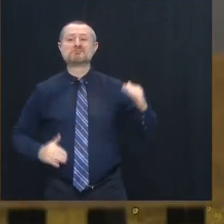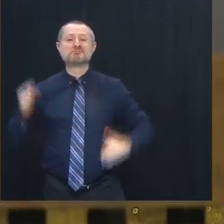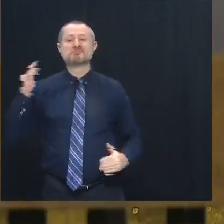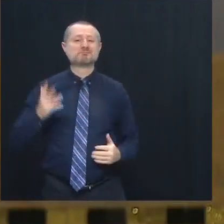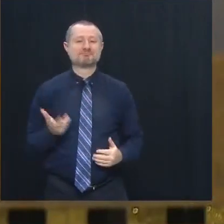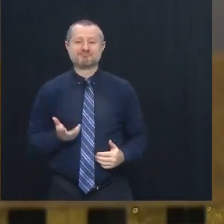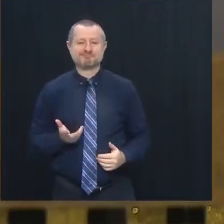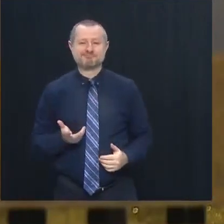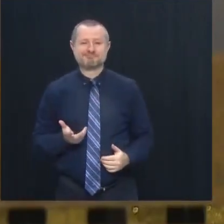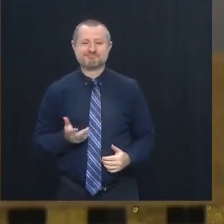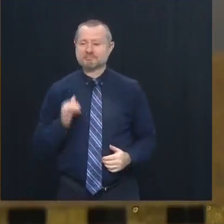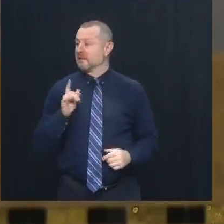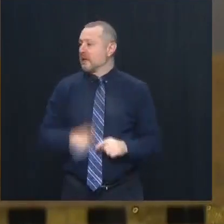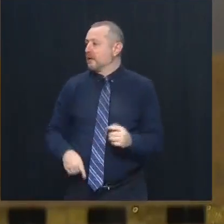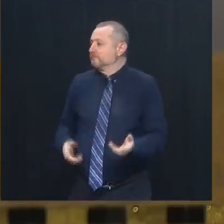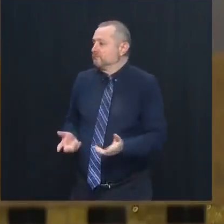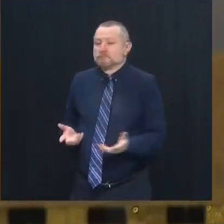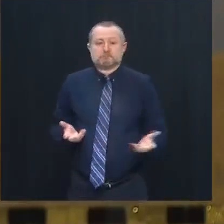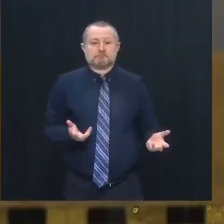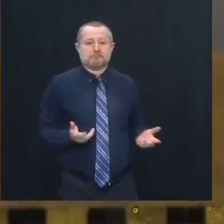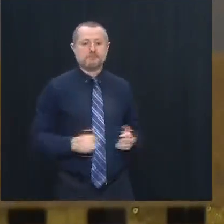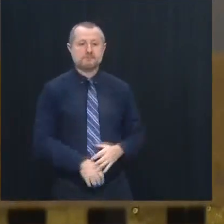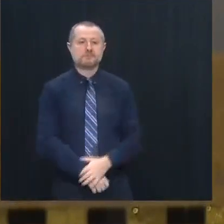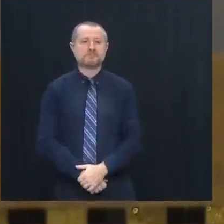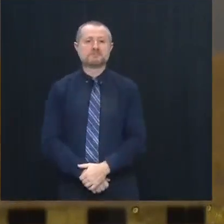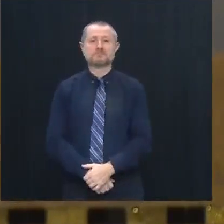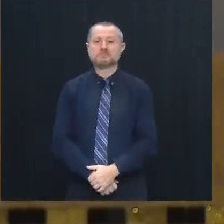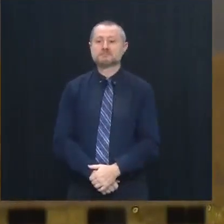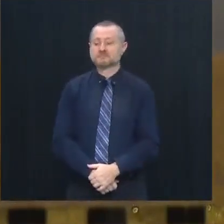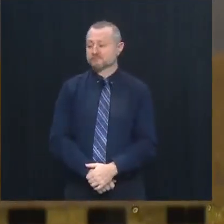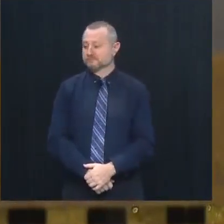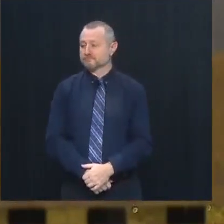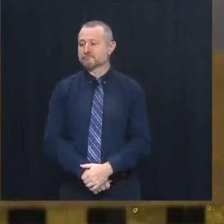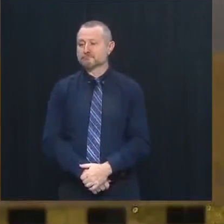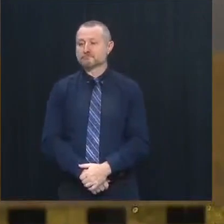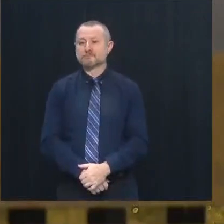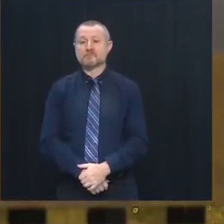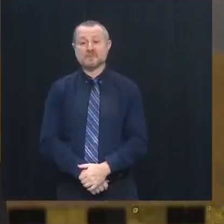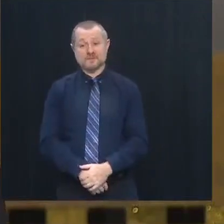MY FRIENDS, WE CAN'T COMPOUND THE RACIAL INJUSTICE THAT COVID